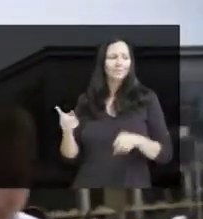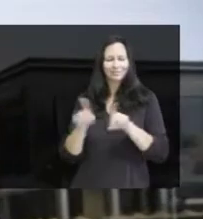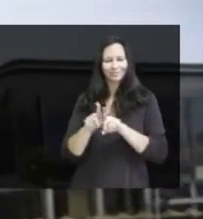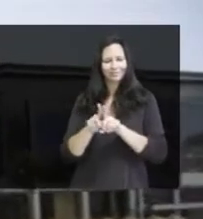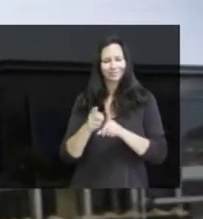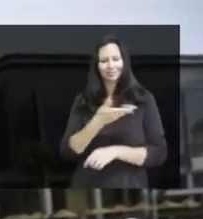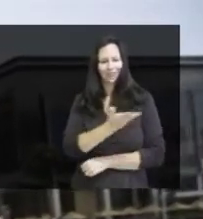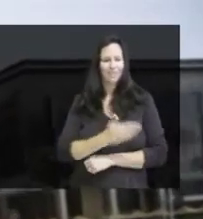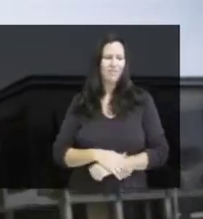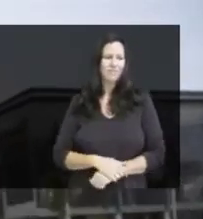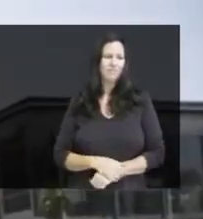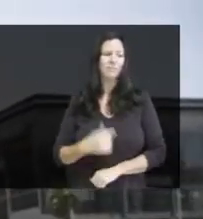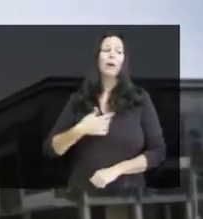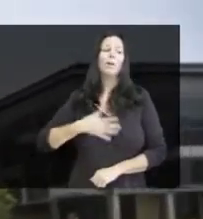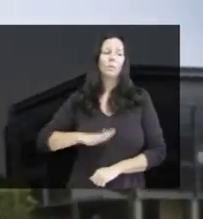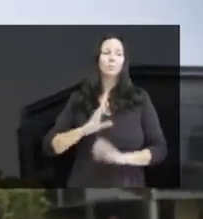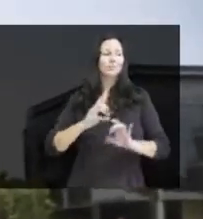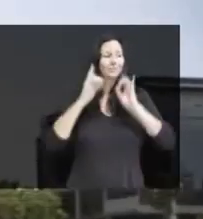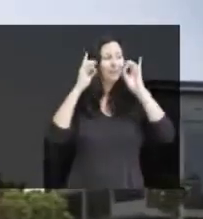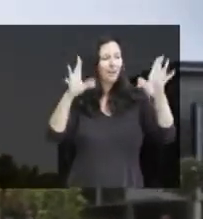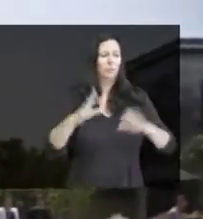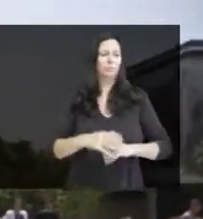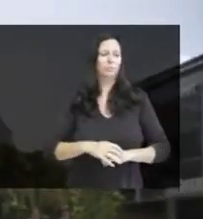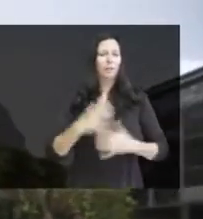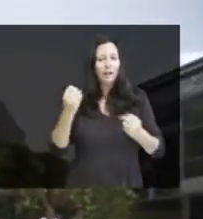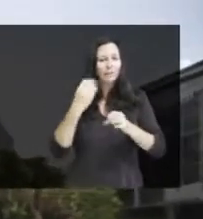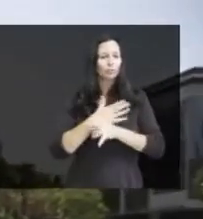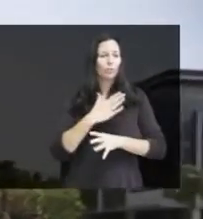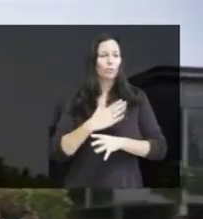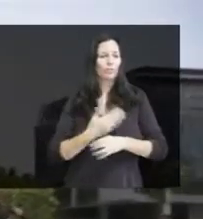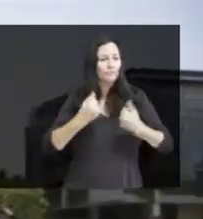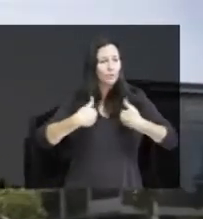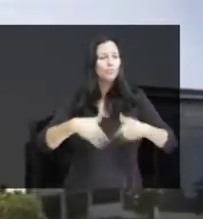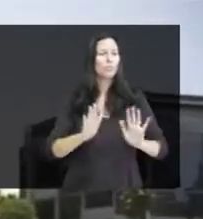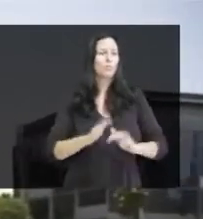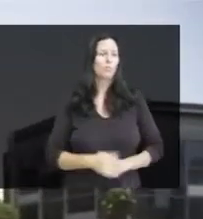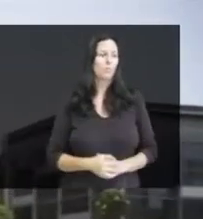Jake's one of thousands of Australians who will experience a life-changing accident.